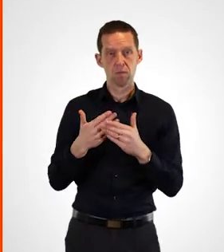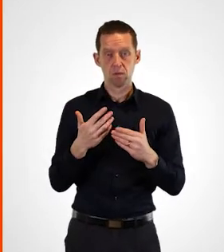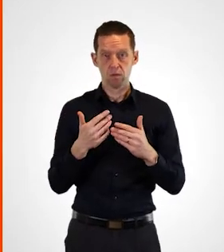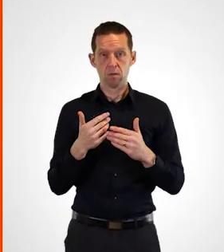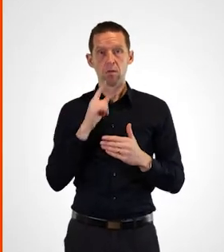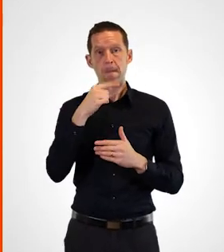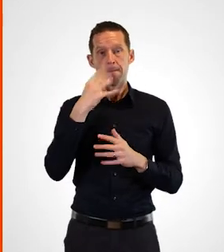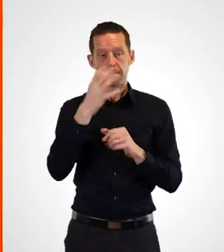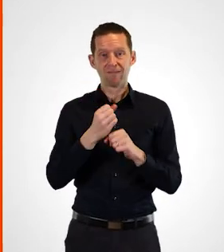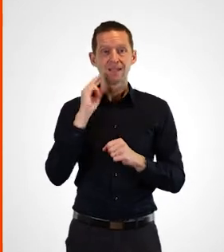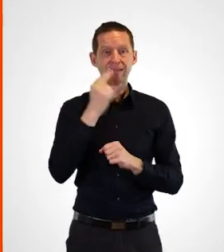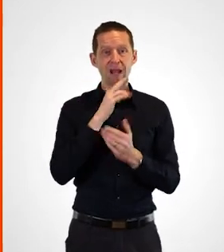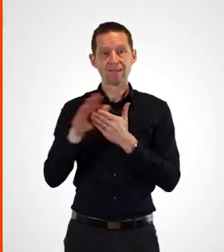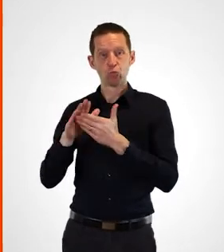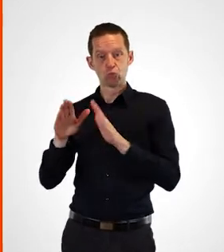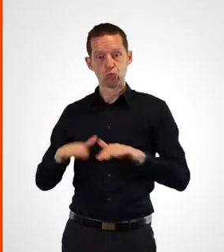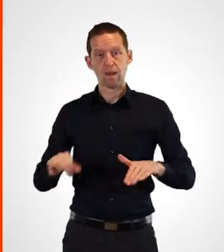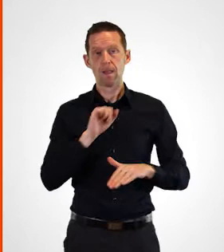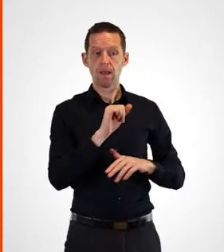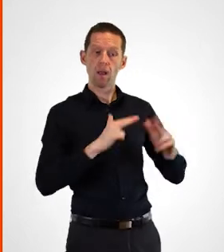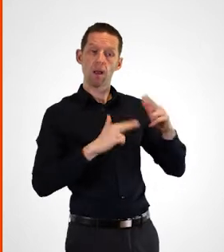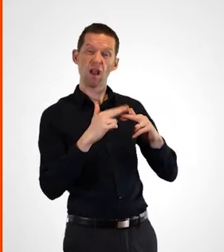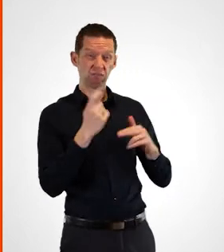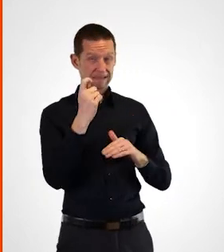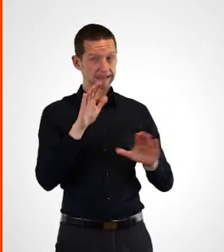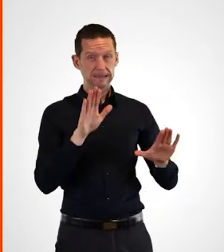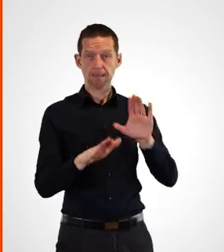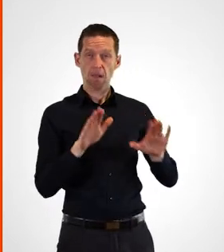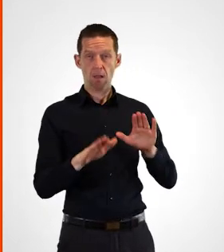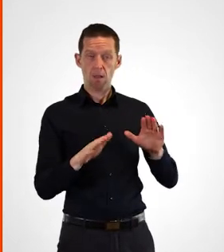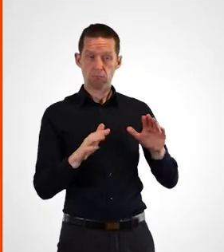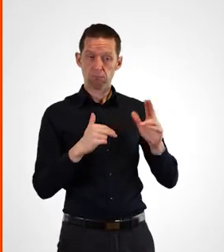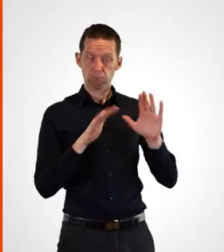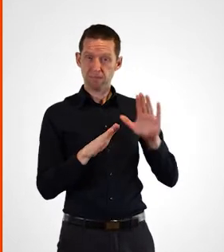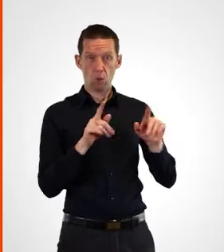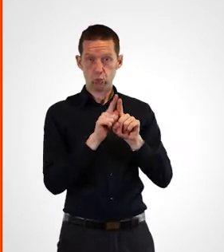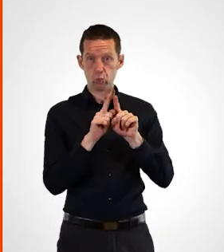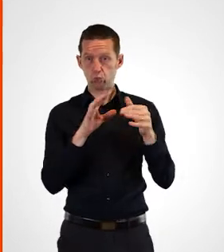we believe that the development of deaf and hard of hearing children is qualitatively similar or developmentally similar to that